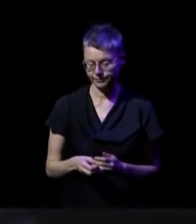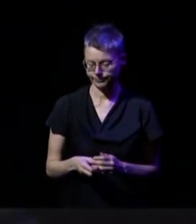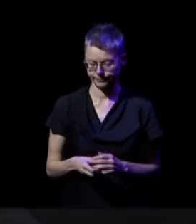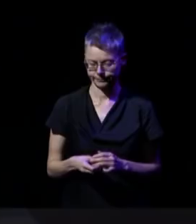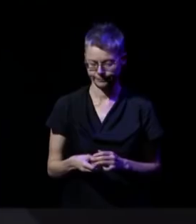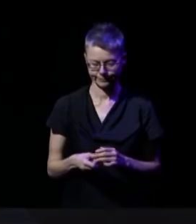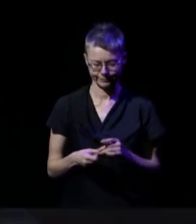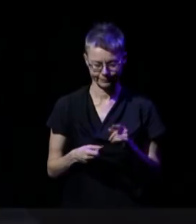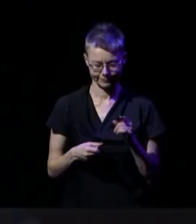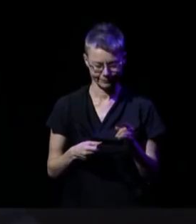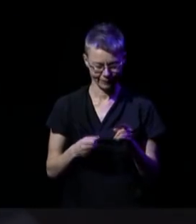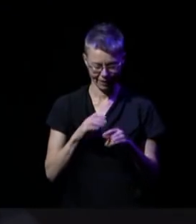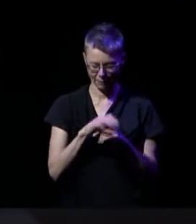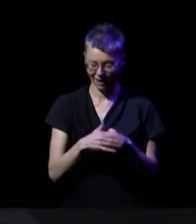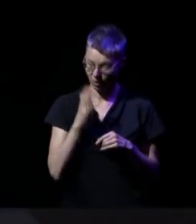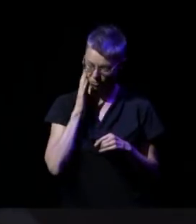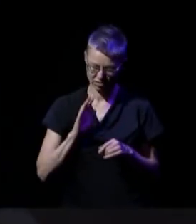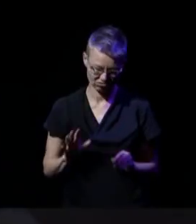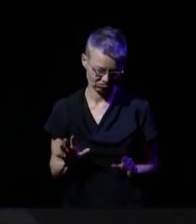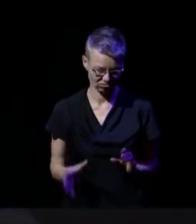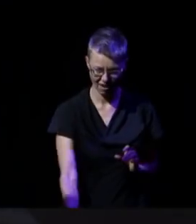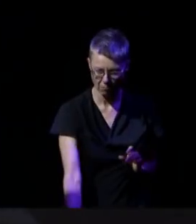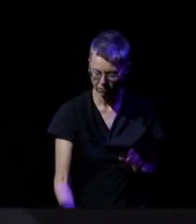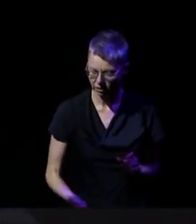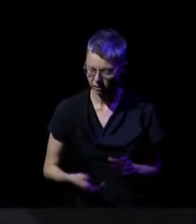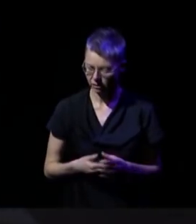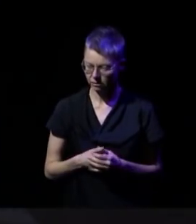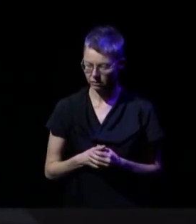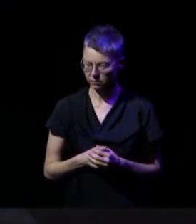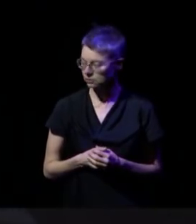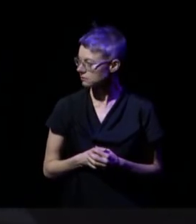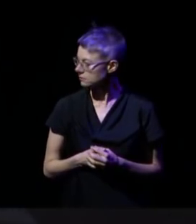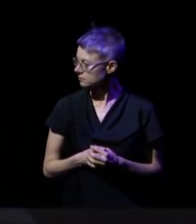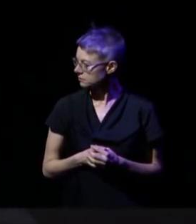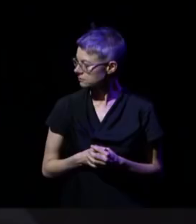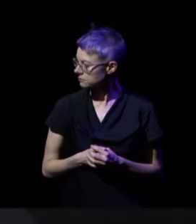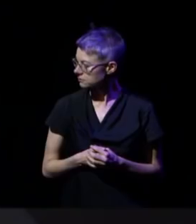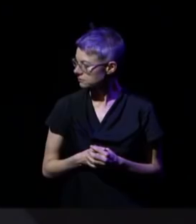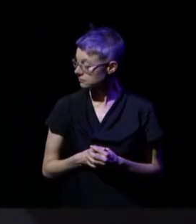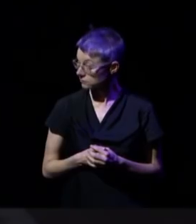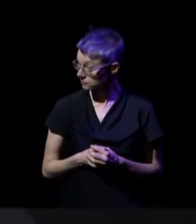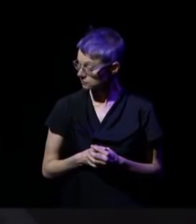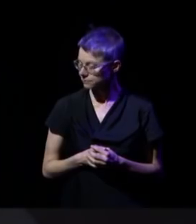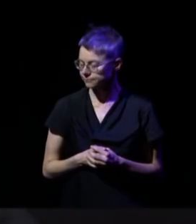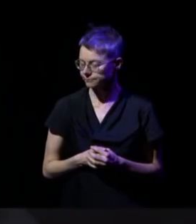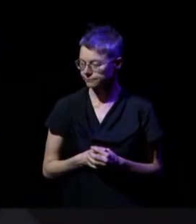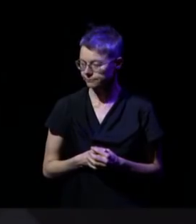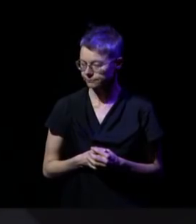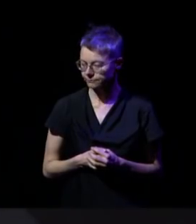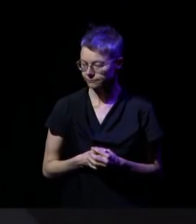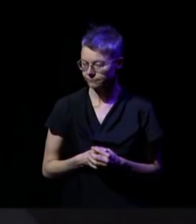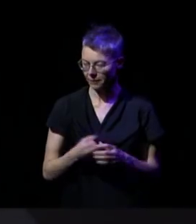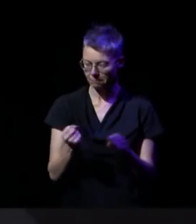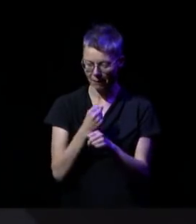about grabbing women, right, and building more bombs, right.